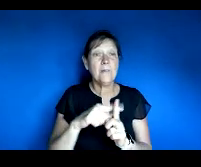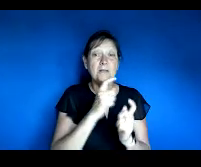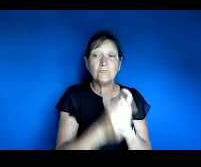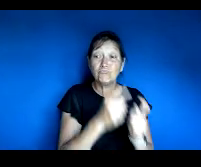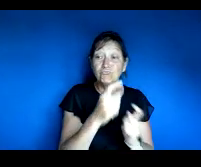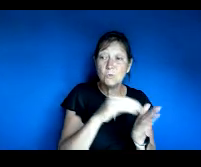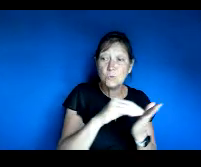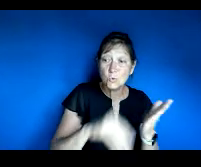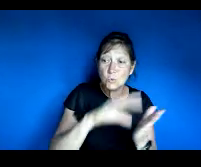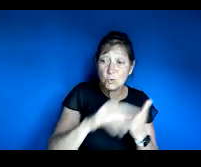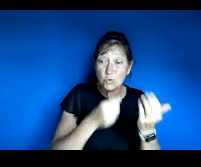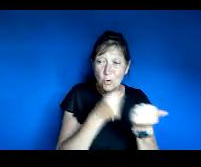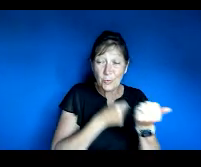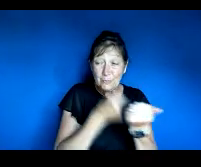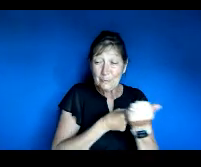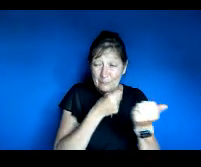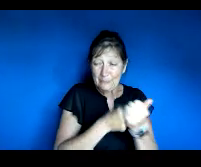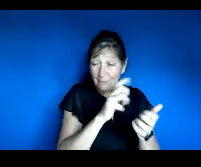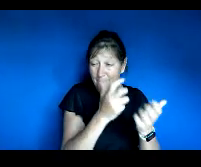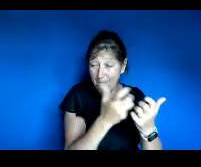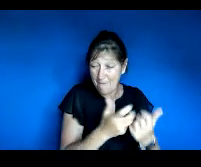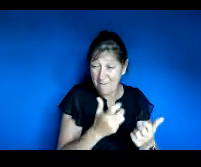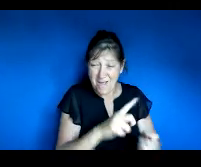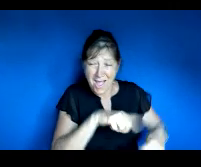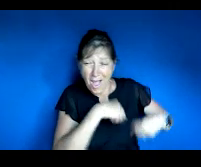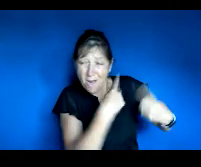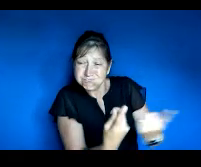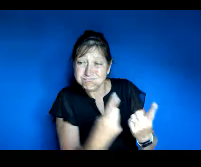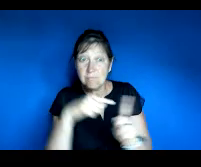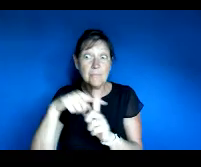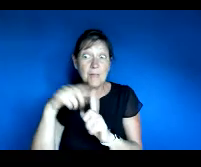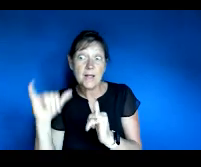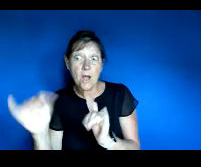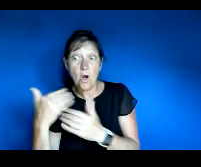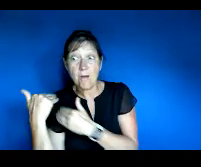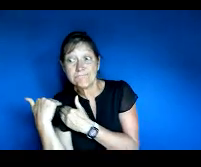as we have for decades, we also provide accommodations for employees,